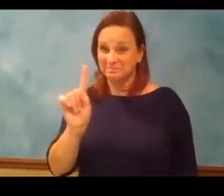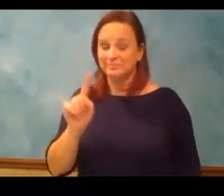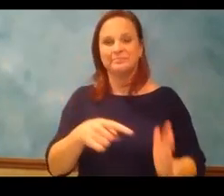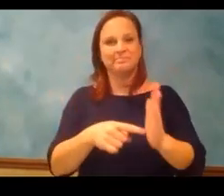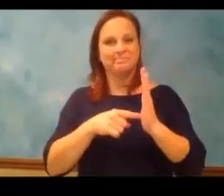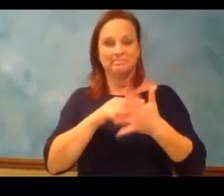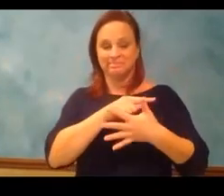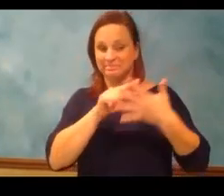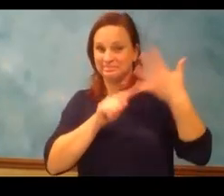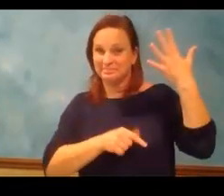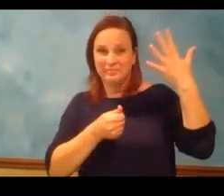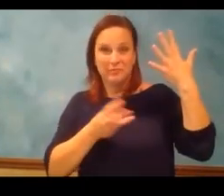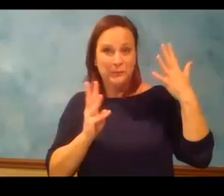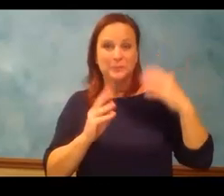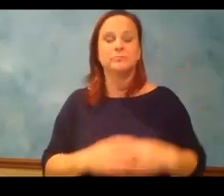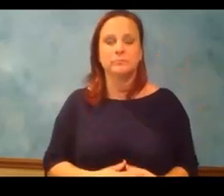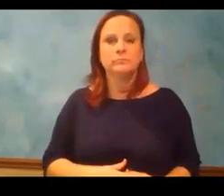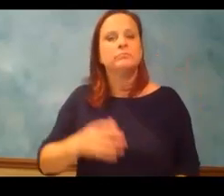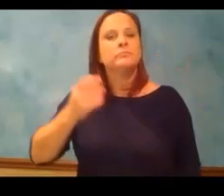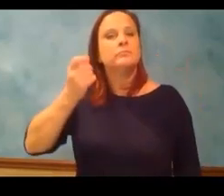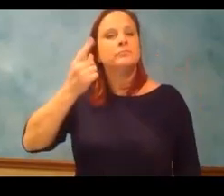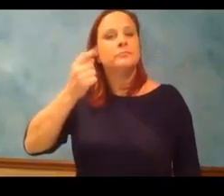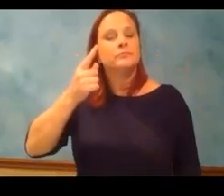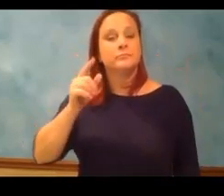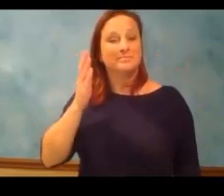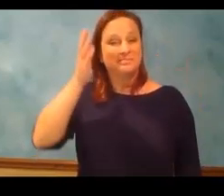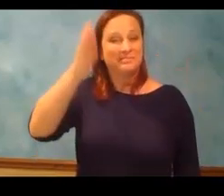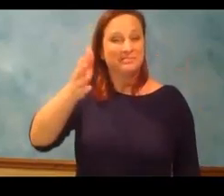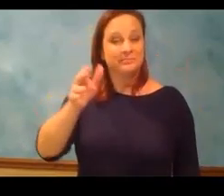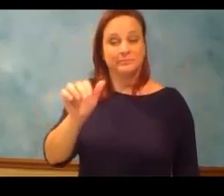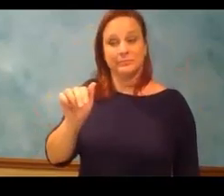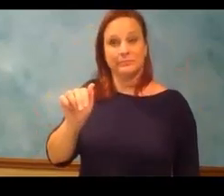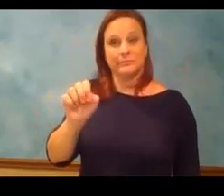Those are the only glossing symbols we're asking you to use in ASL I.